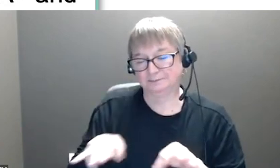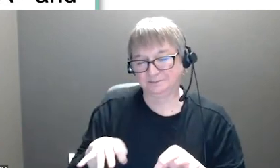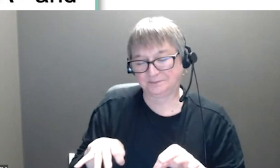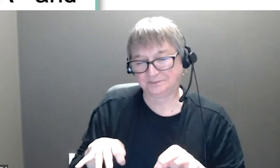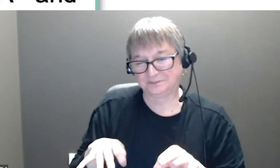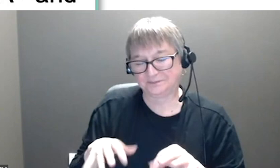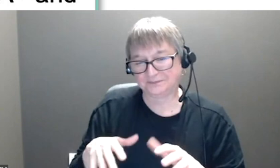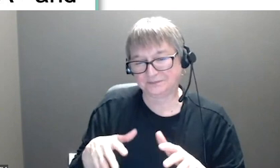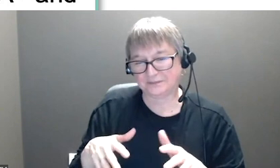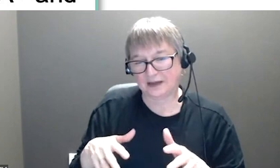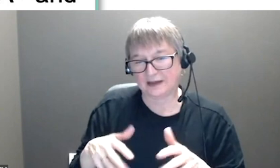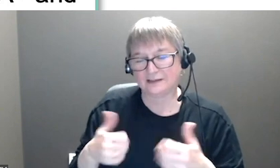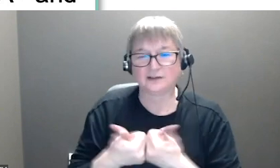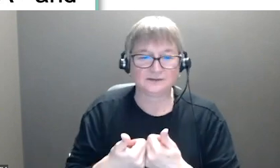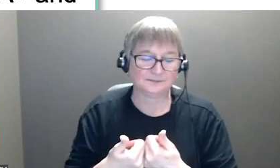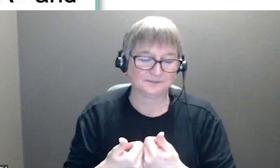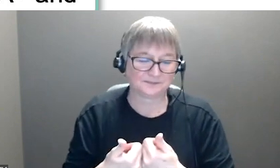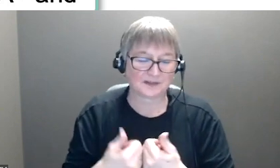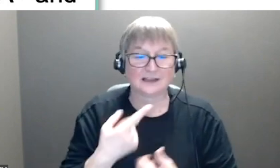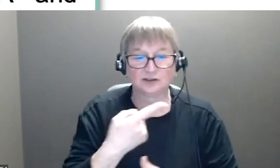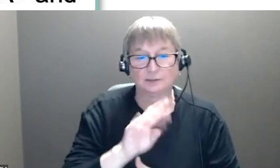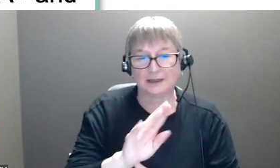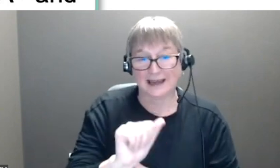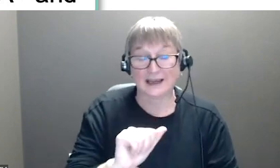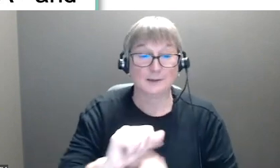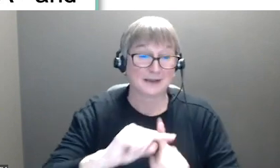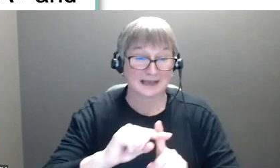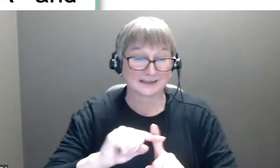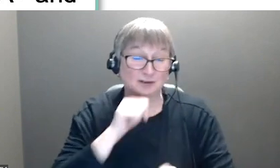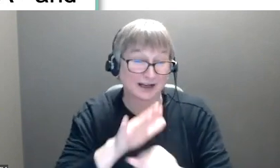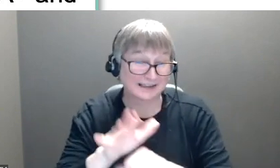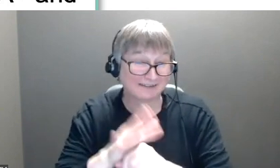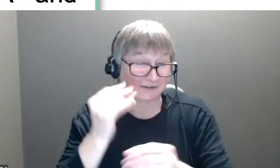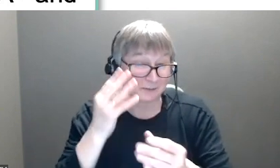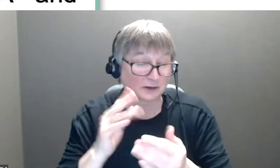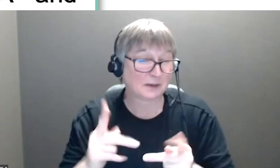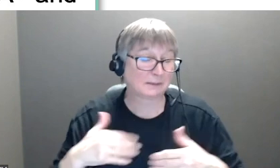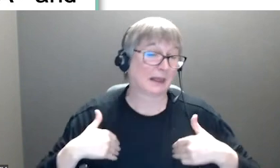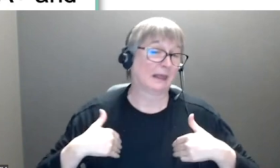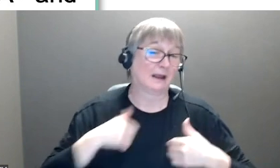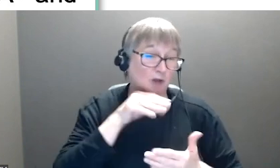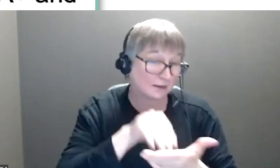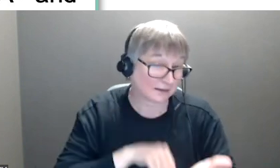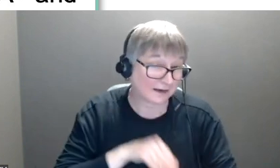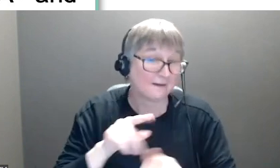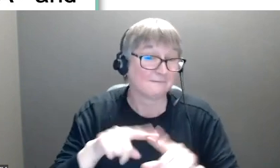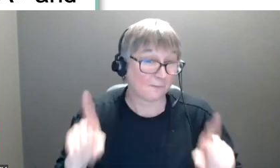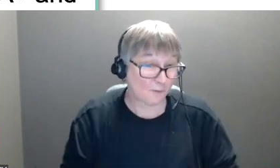data collection activities under the program, but we also can identify prospects for all partners to